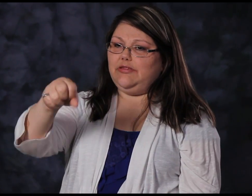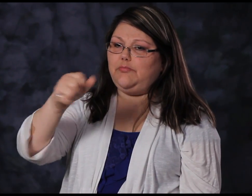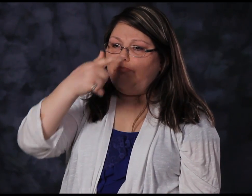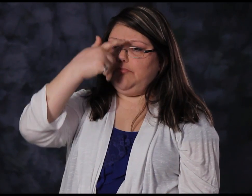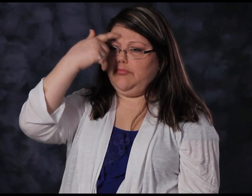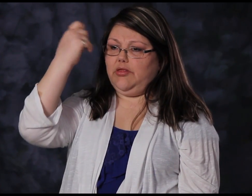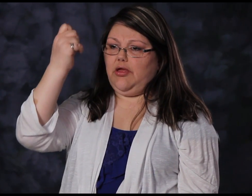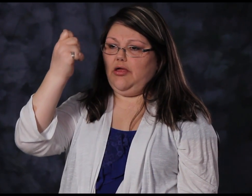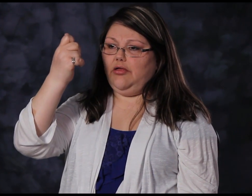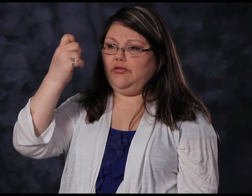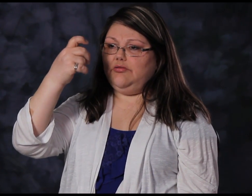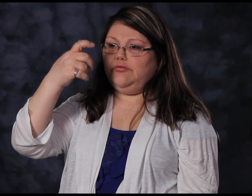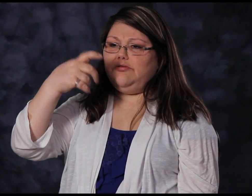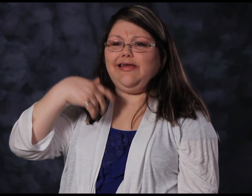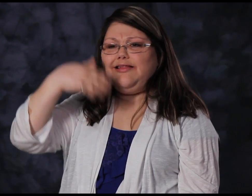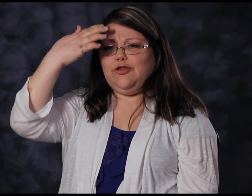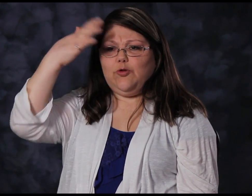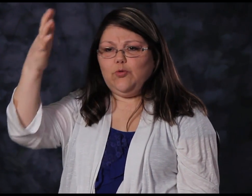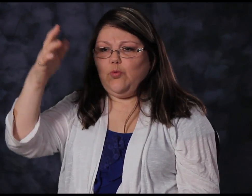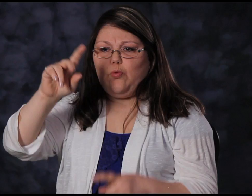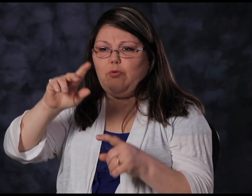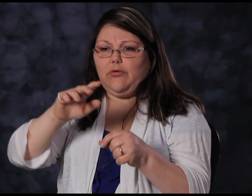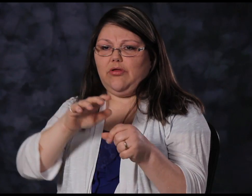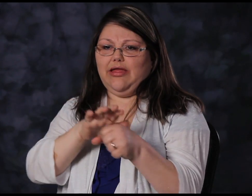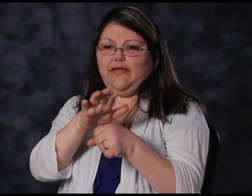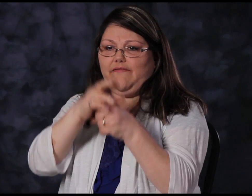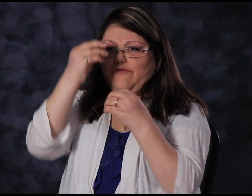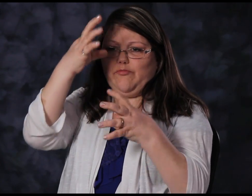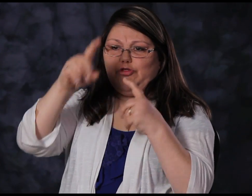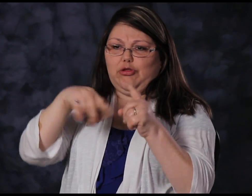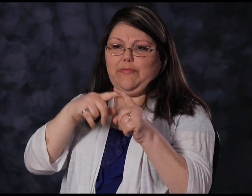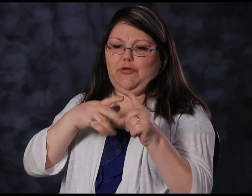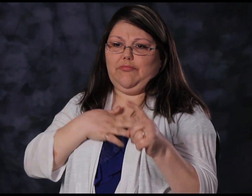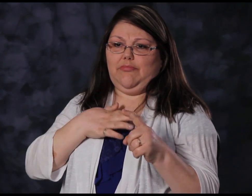and this affected me, because I wasn’t able to communicate with my classmates.